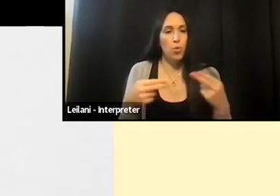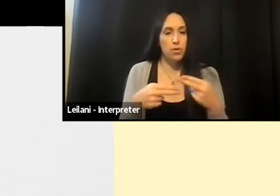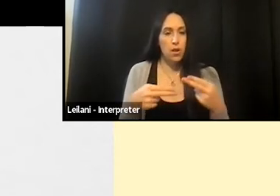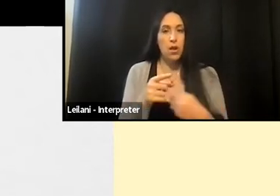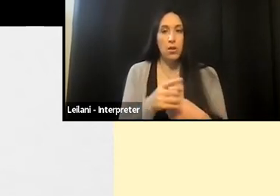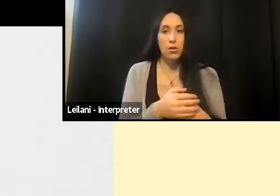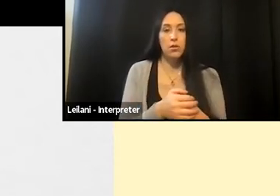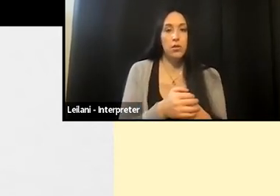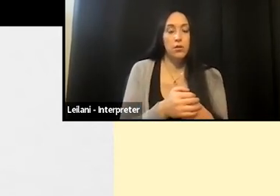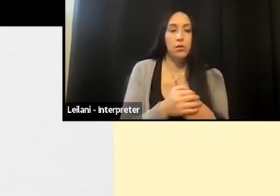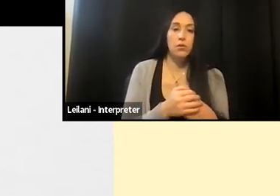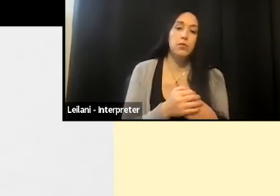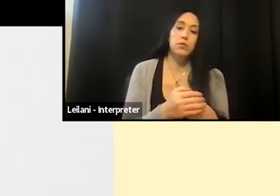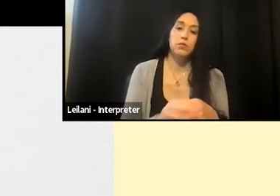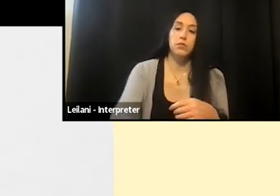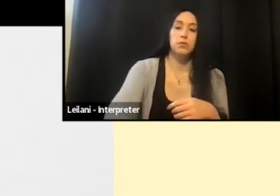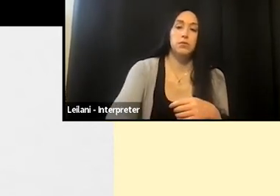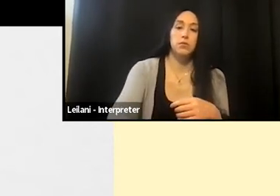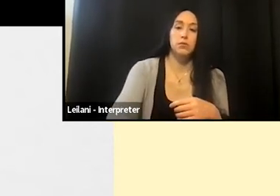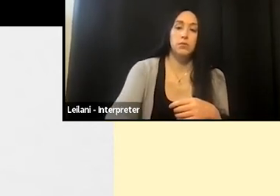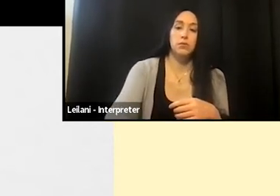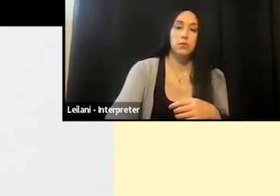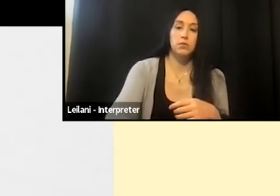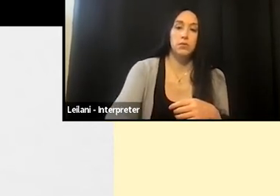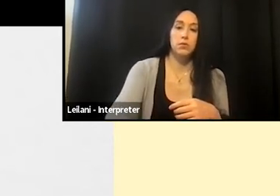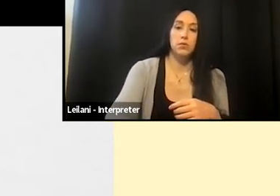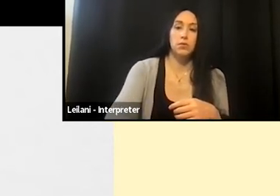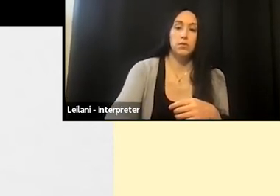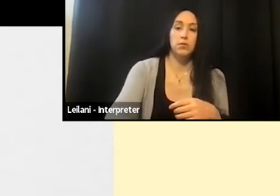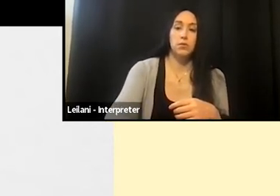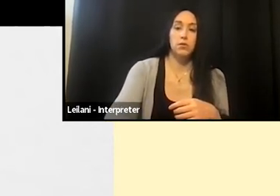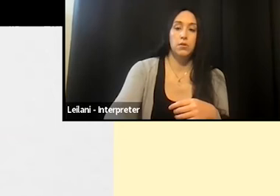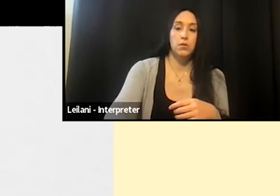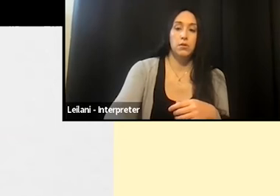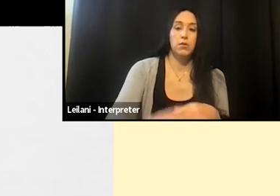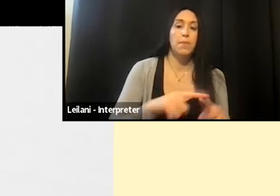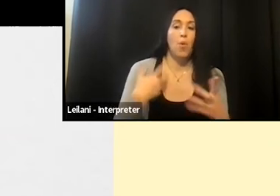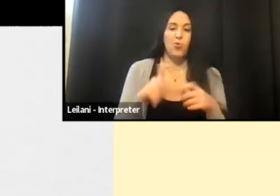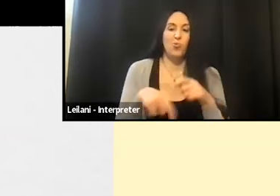but you know, really wanna wrap up 'cause I wanna respect other speakers' time.